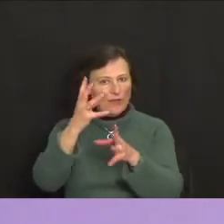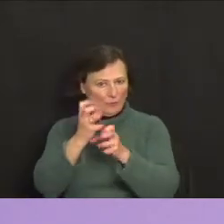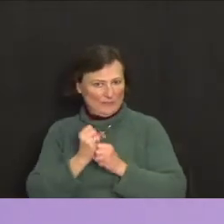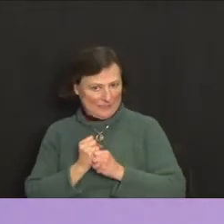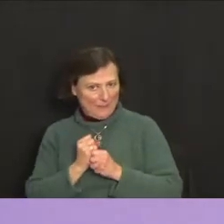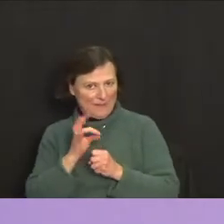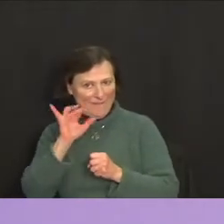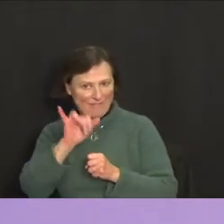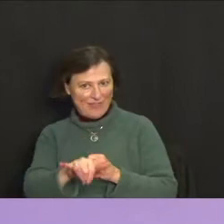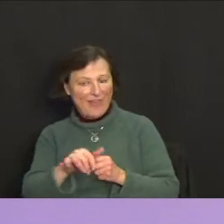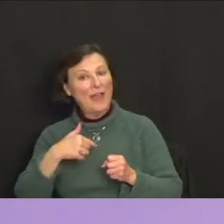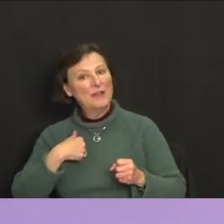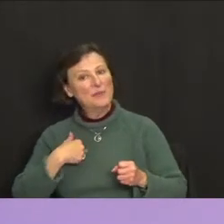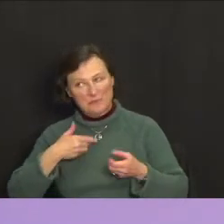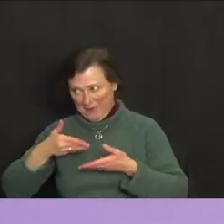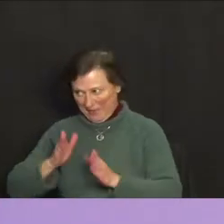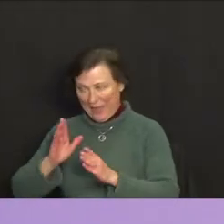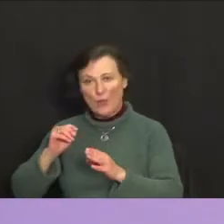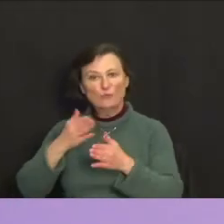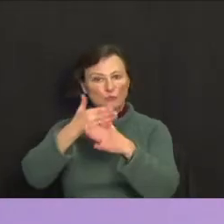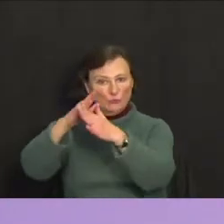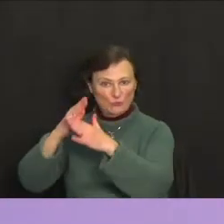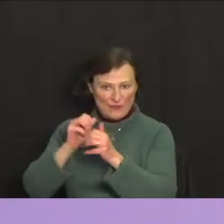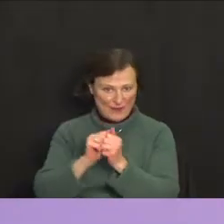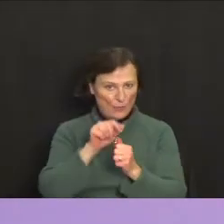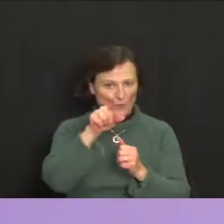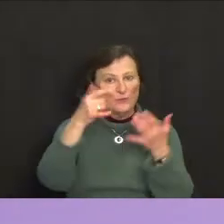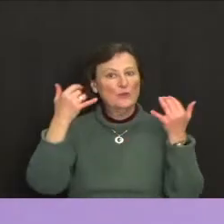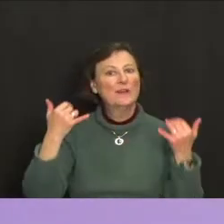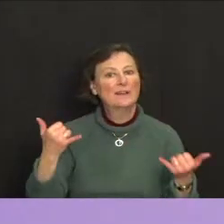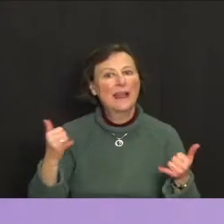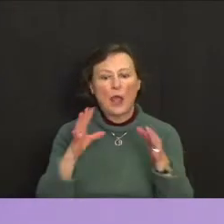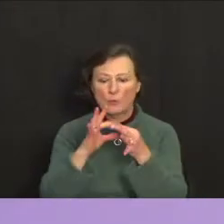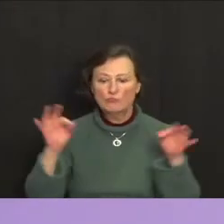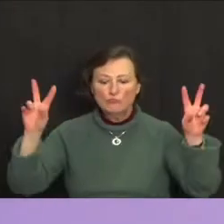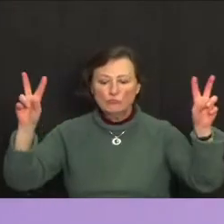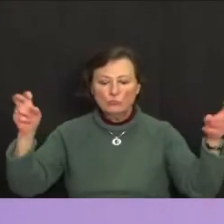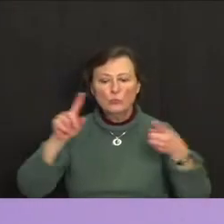and we're allowed to share that with you now. It says To Whom It May Concern: